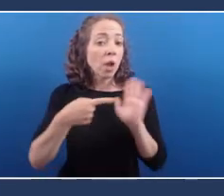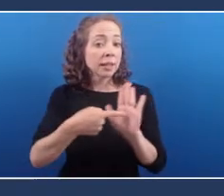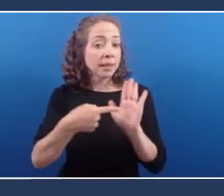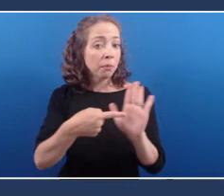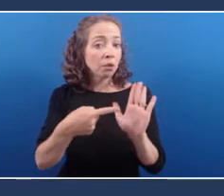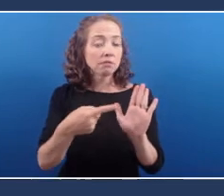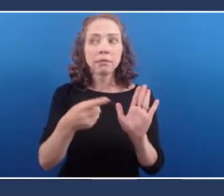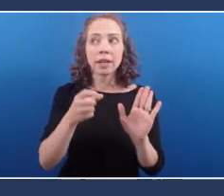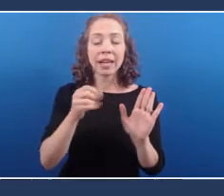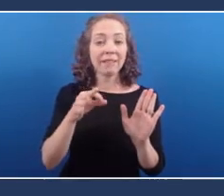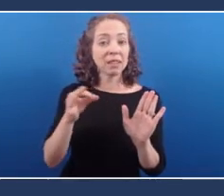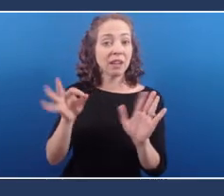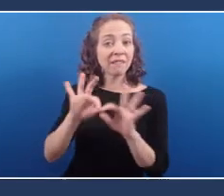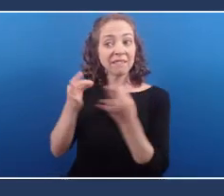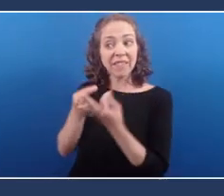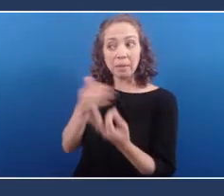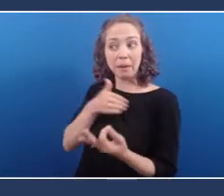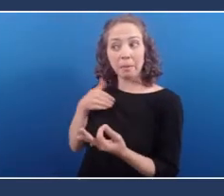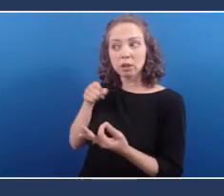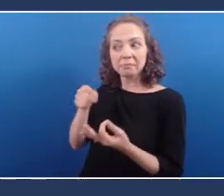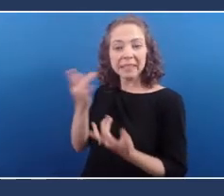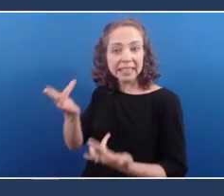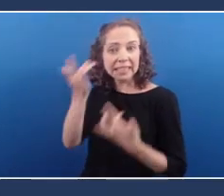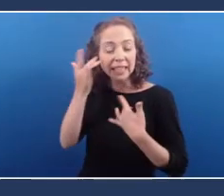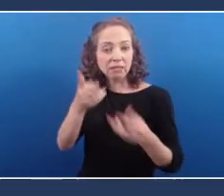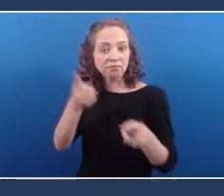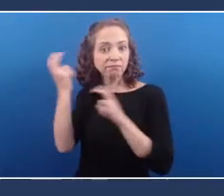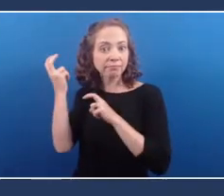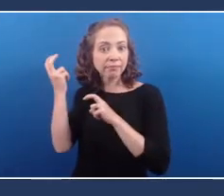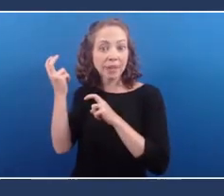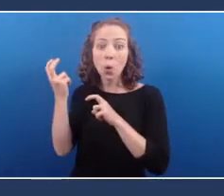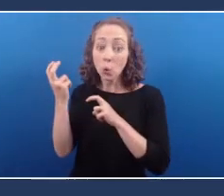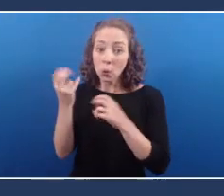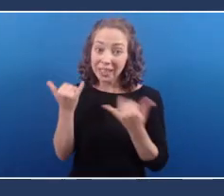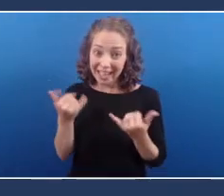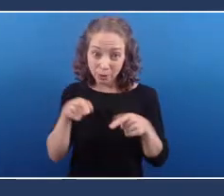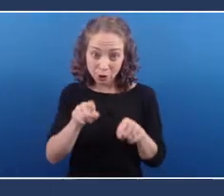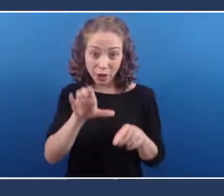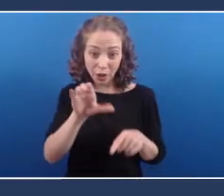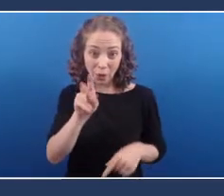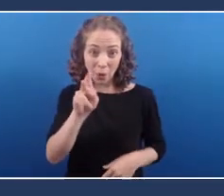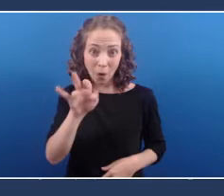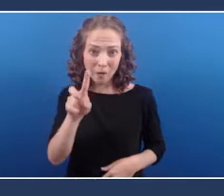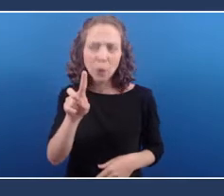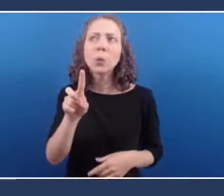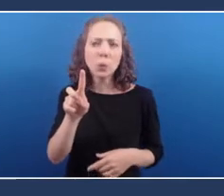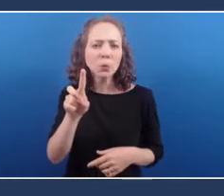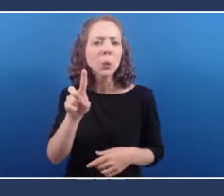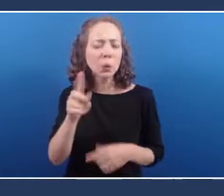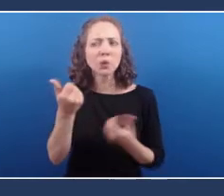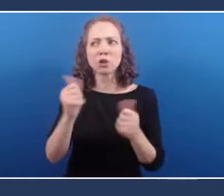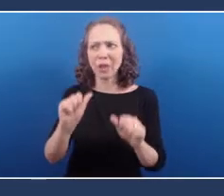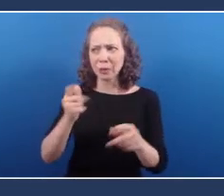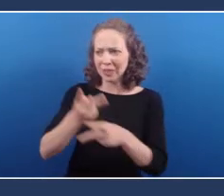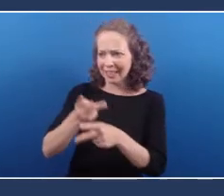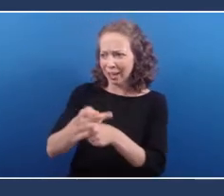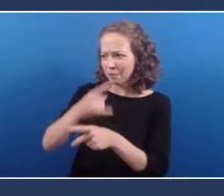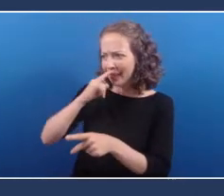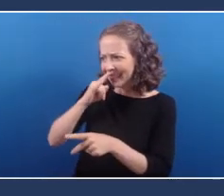a sick family member and certainly during COVID, really balancing trying to educate kids that are now home from school, making sure that